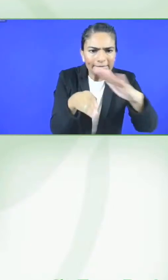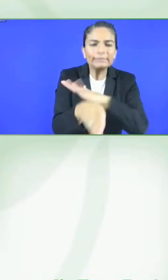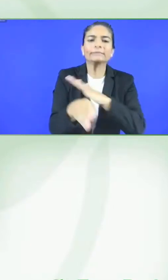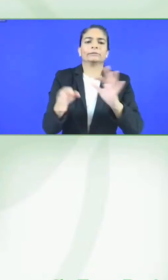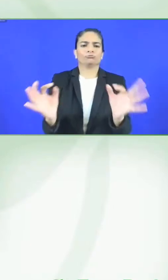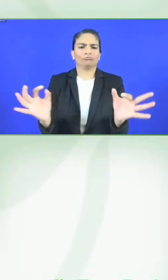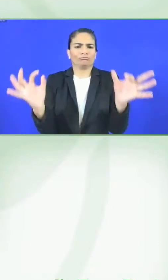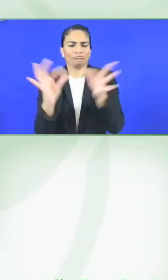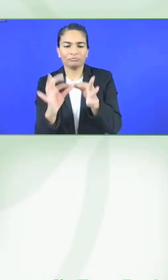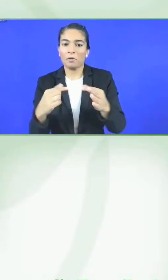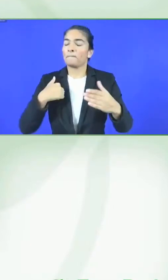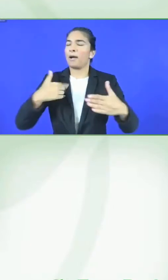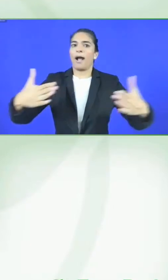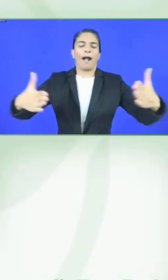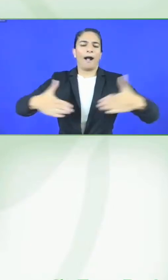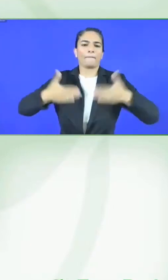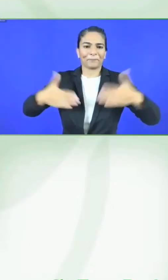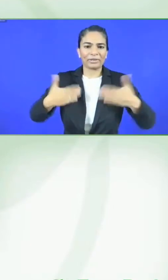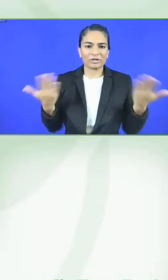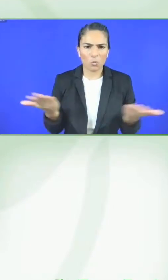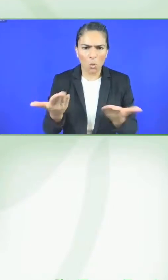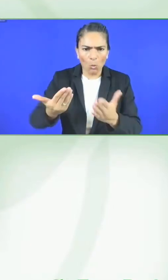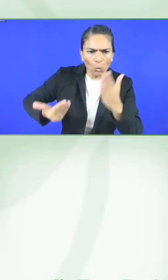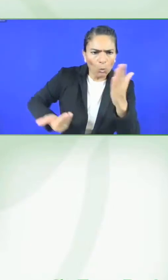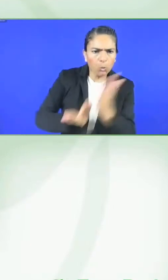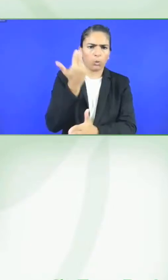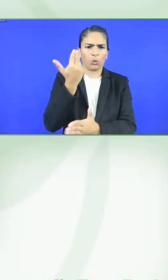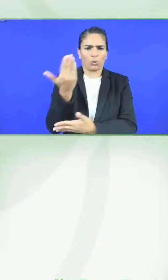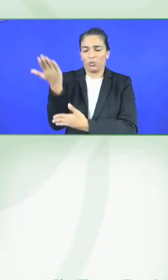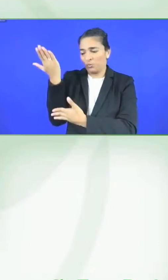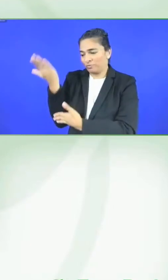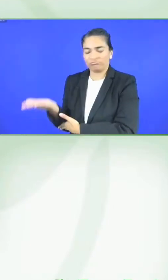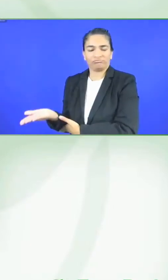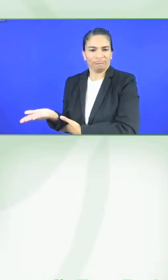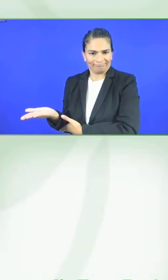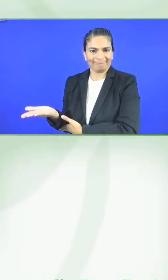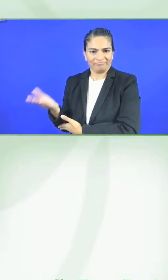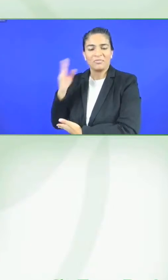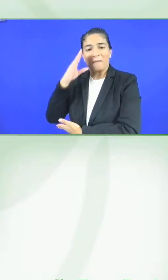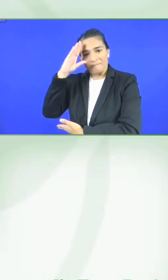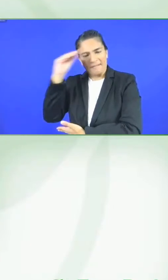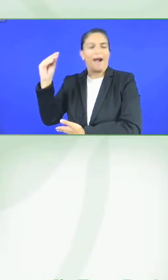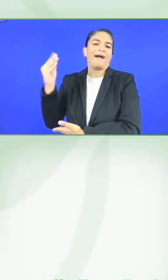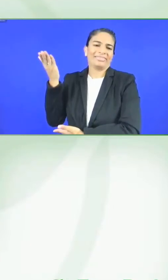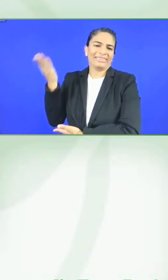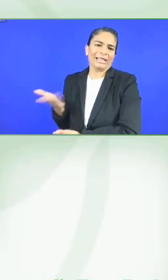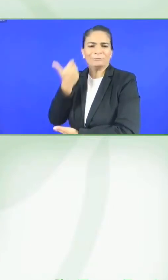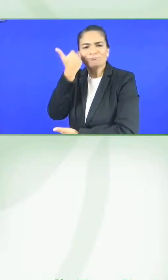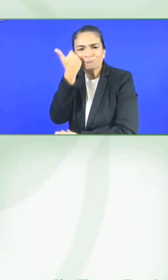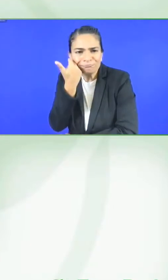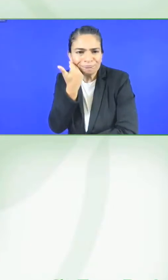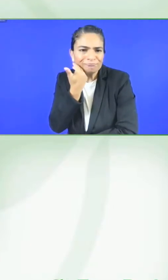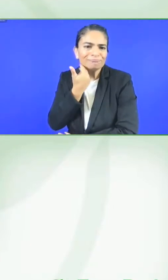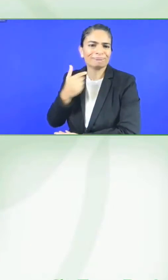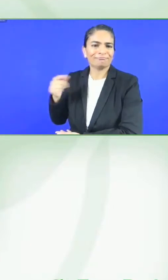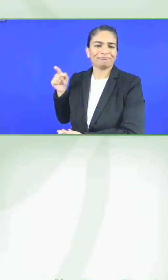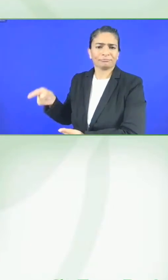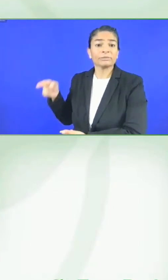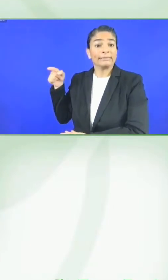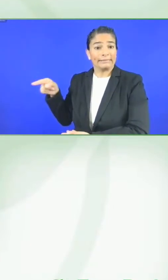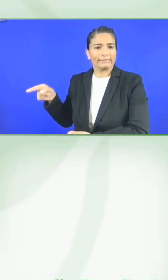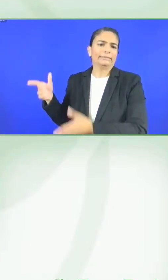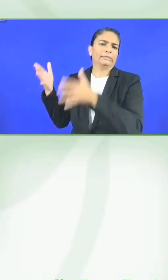our journey, is creating benefits without i.e. government and digital government, to